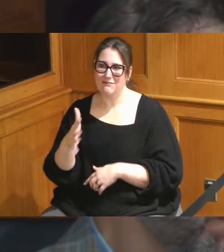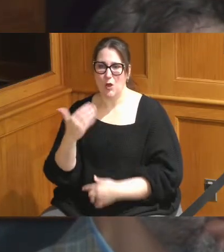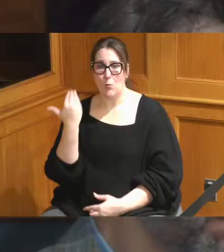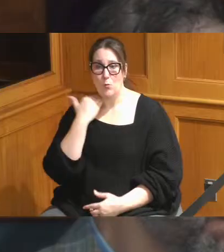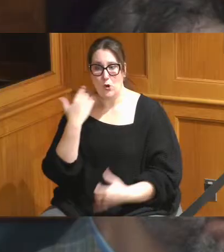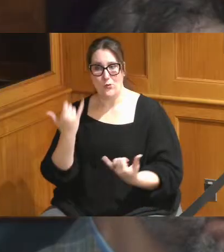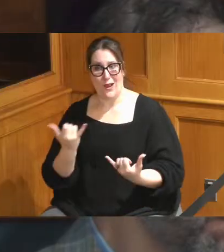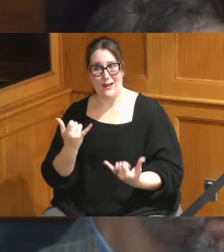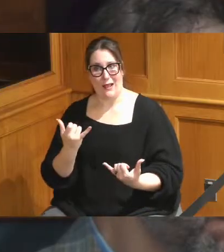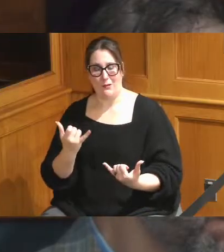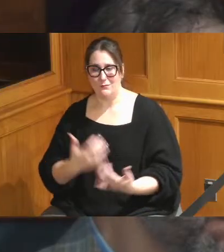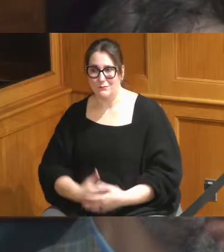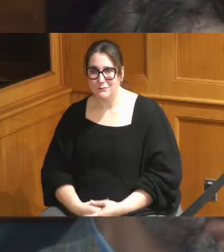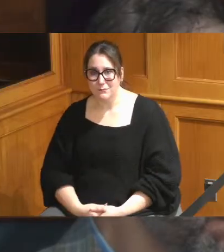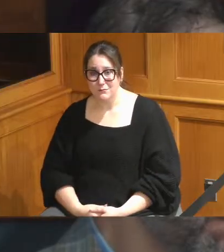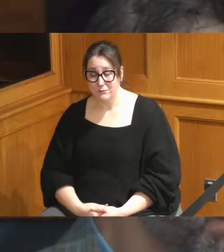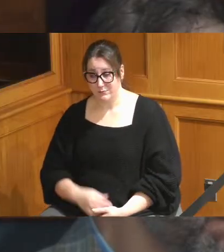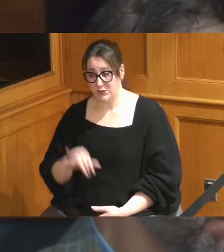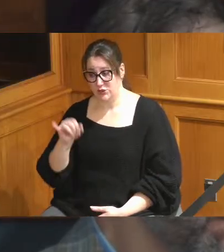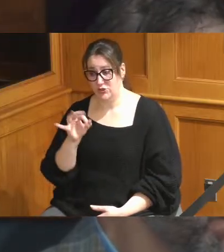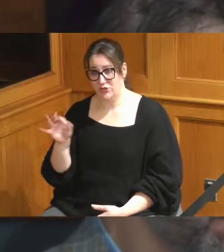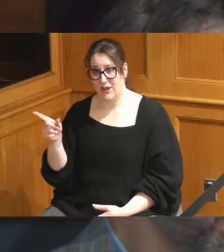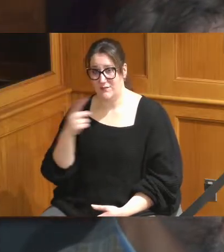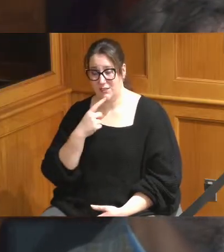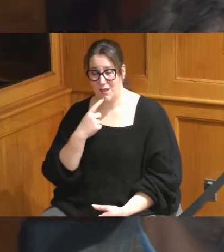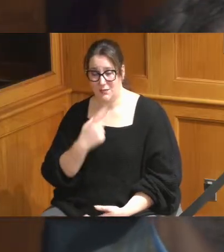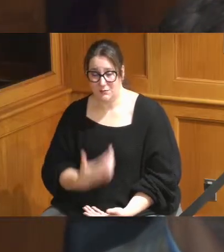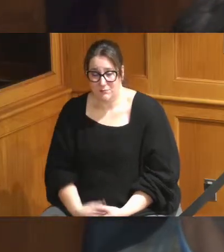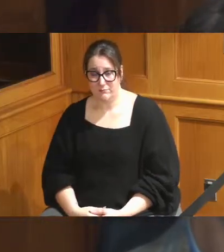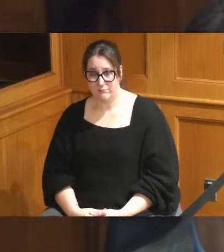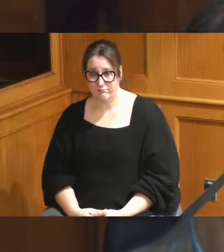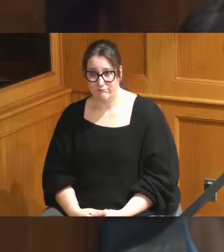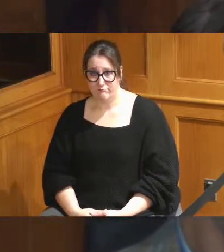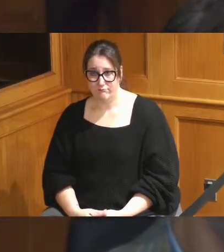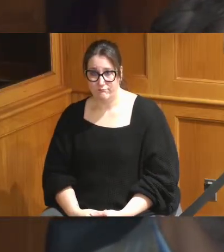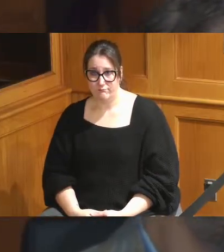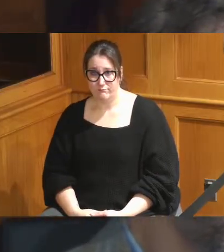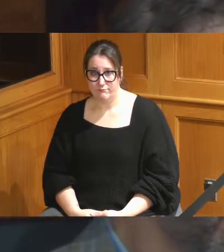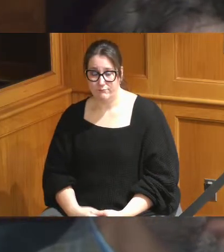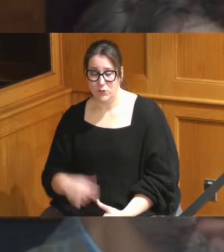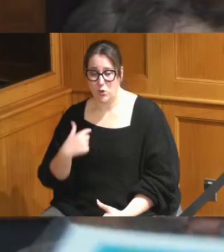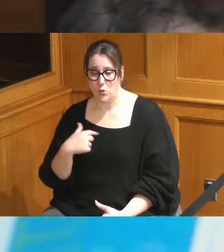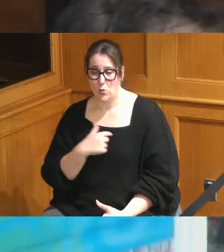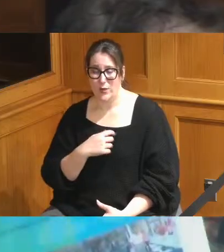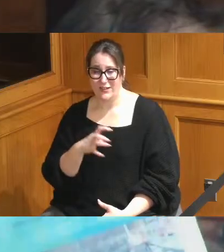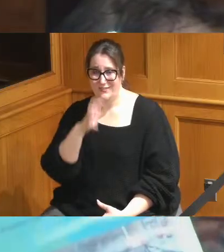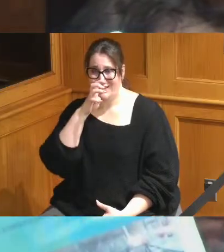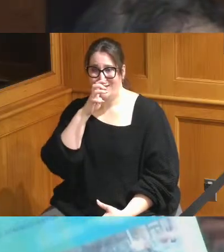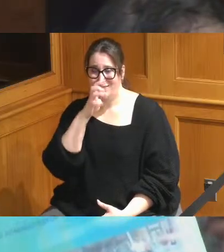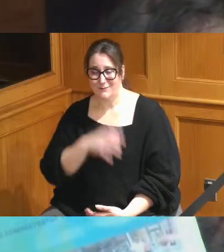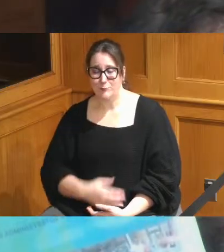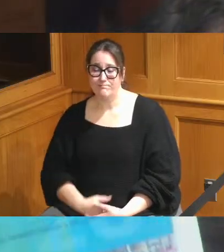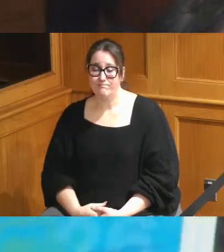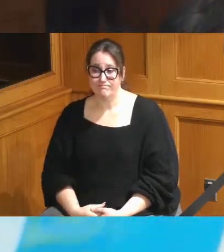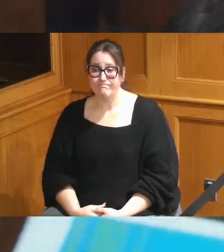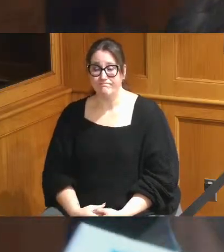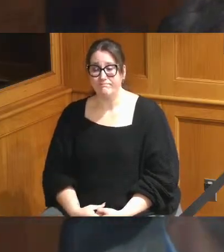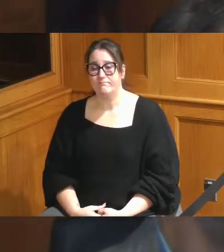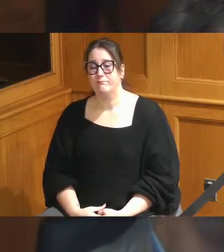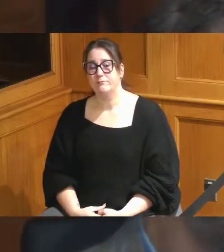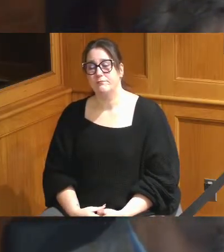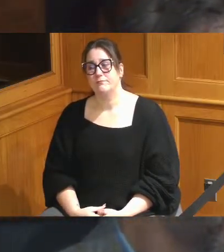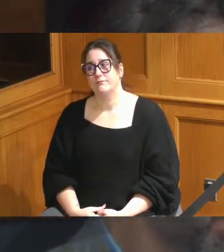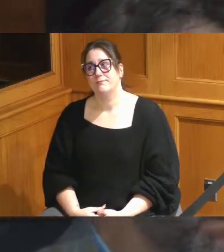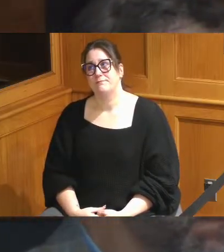According to Mr. Aluotto's report, this budget he got. We're tight. So, it's kind of hard to come